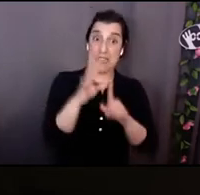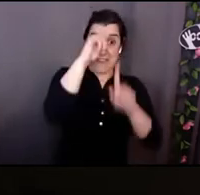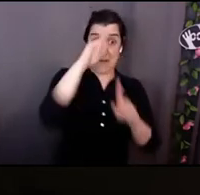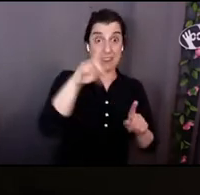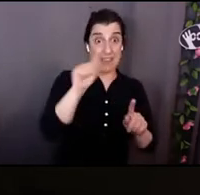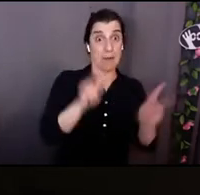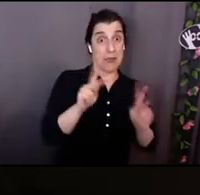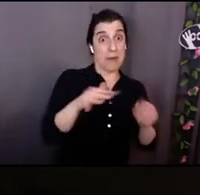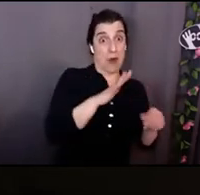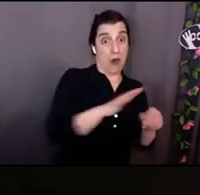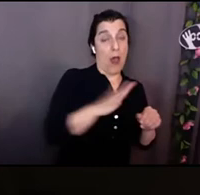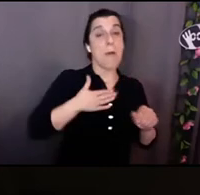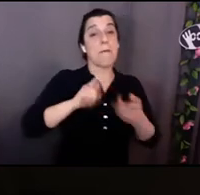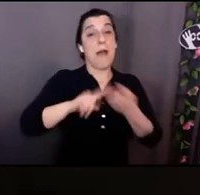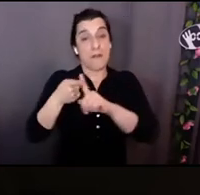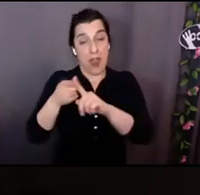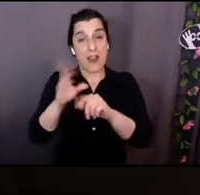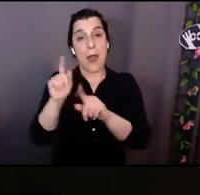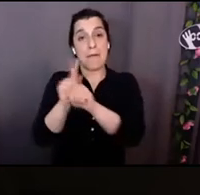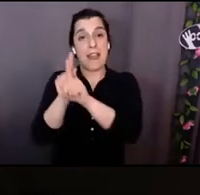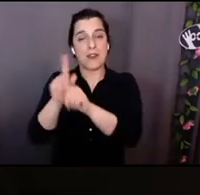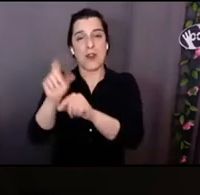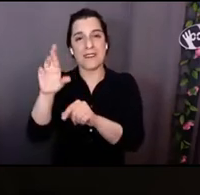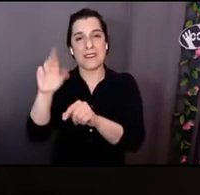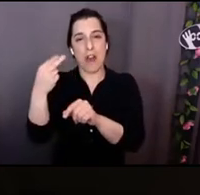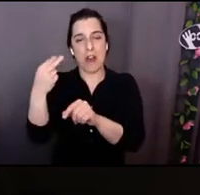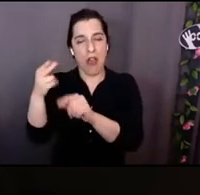adaptability as a unique characteristic of, um, kind of, uh, you know,